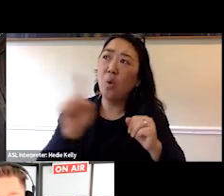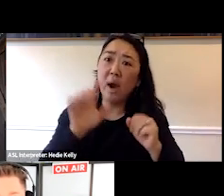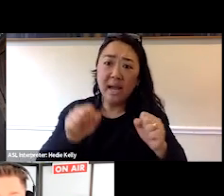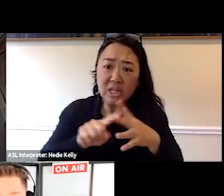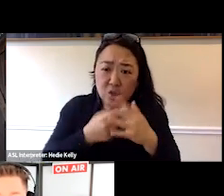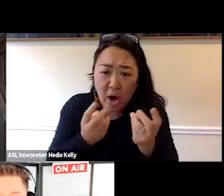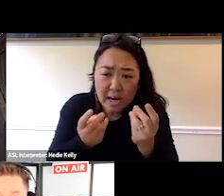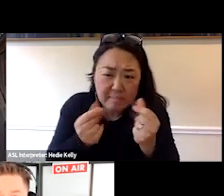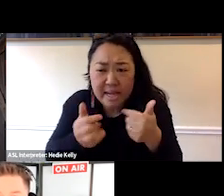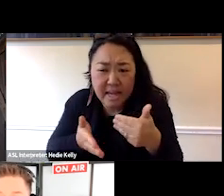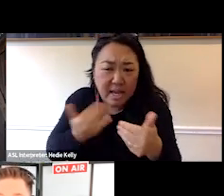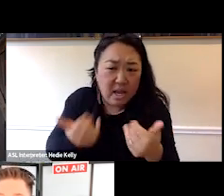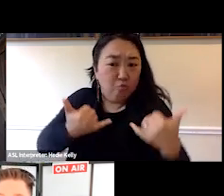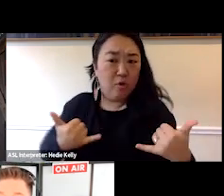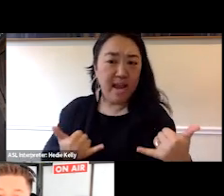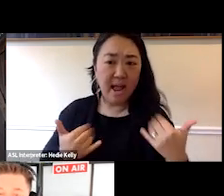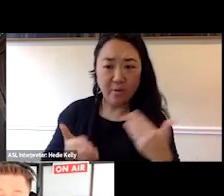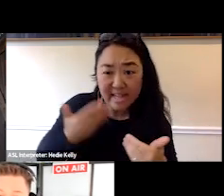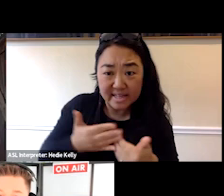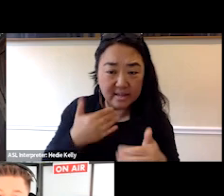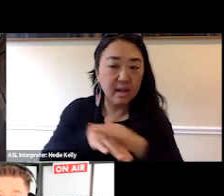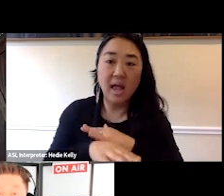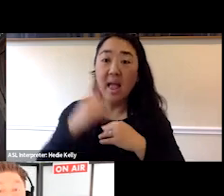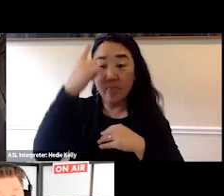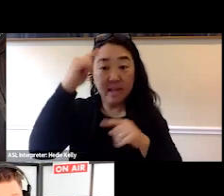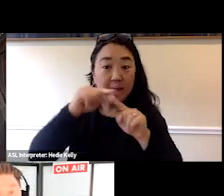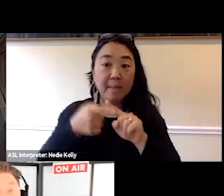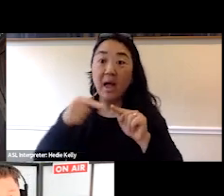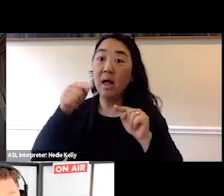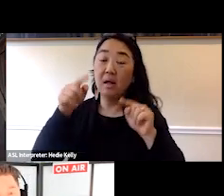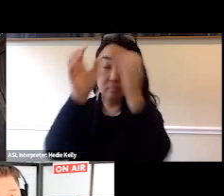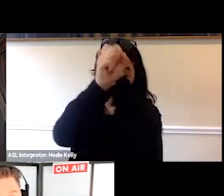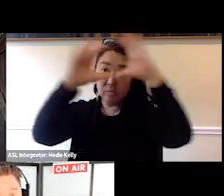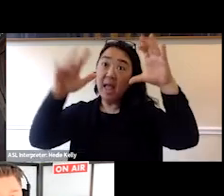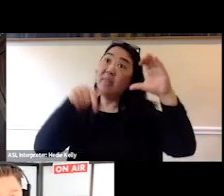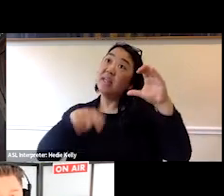And then not necessarily thinking that this is a journey, as you said. And I think it's really helpful to see